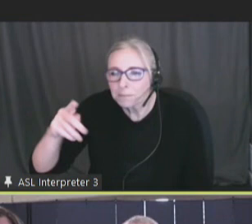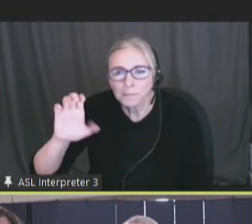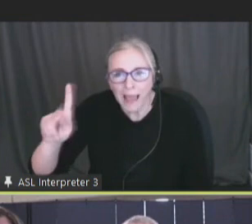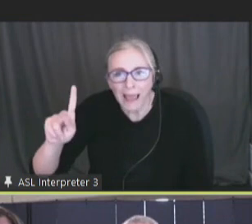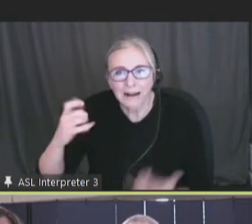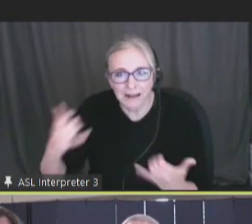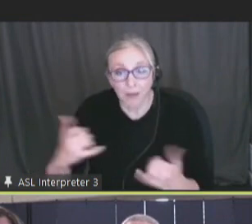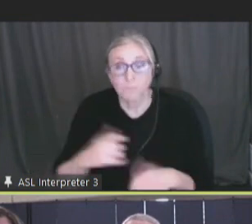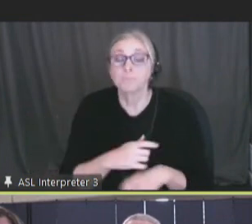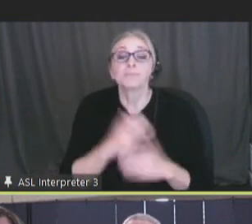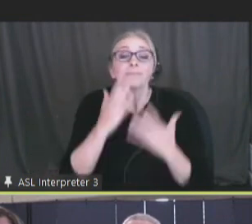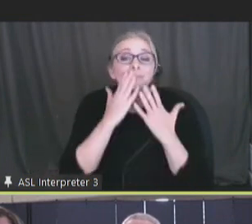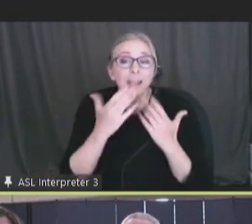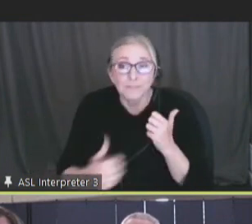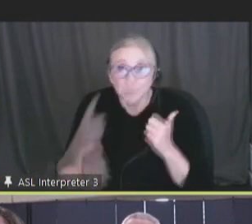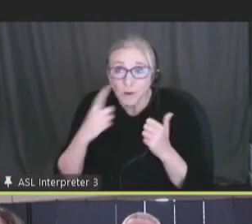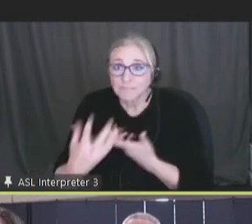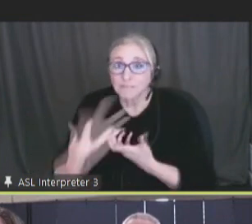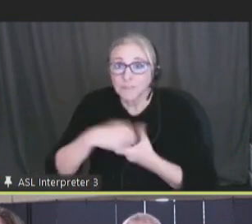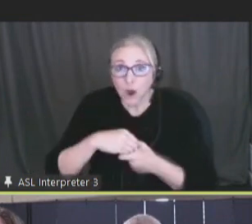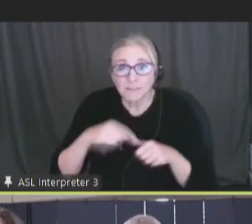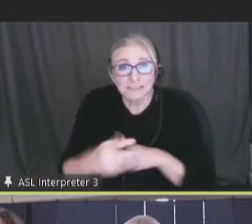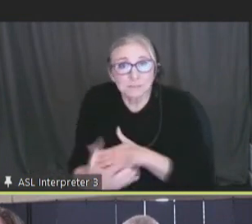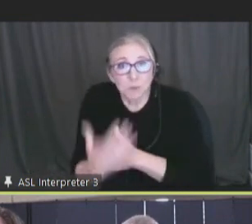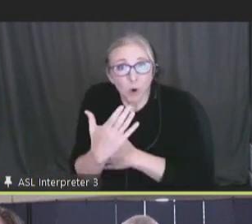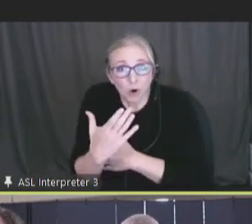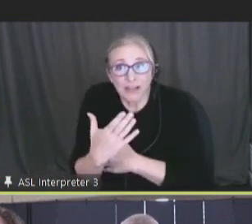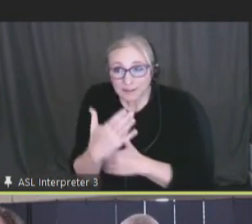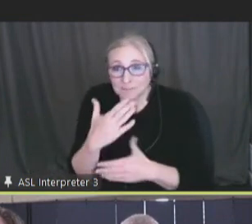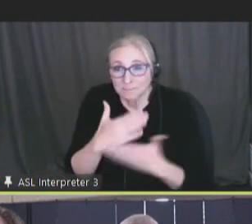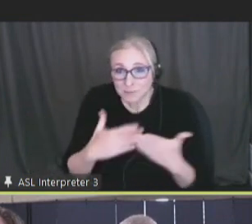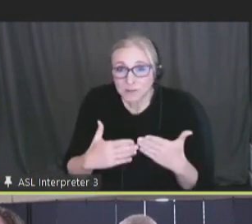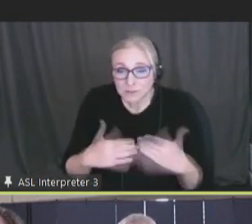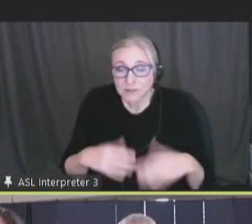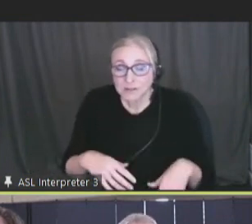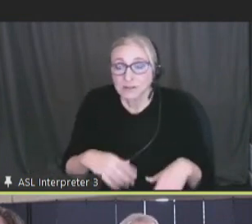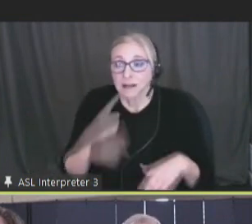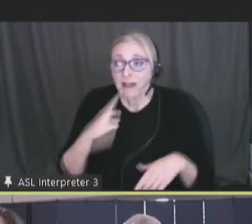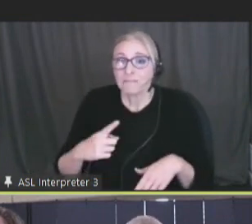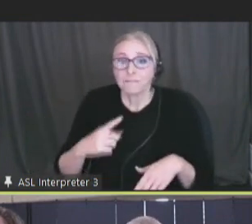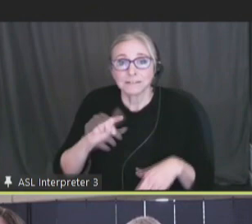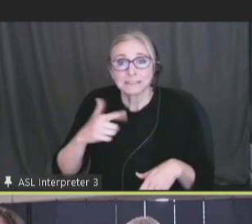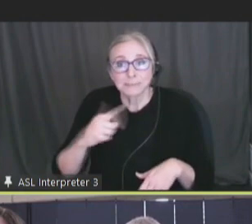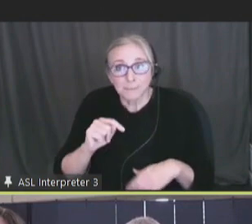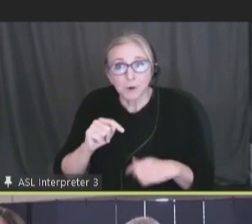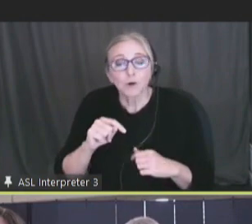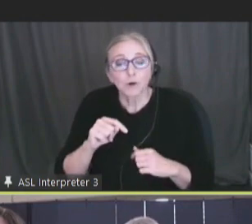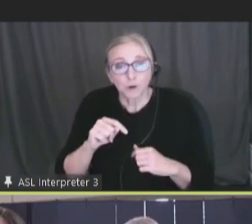I want to thank everyone for participating in our morning session of our September NVAC meeting.